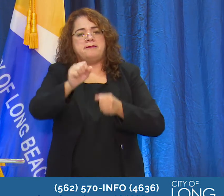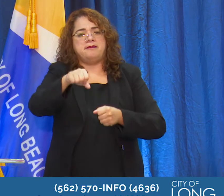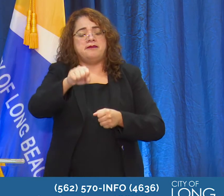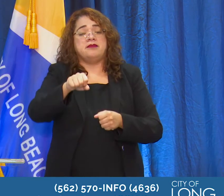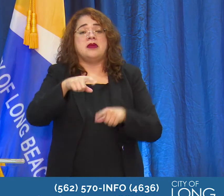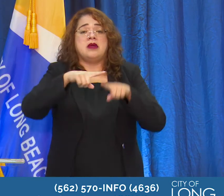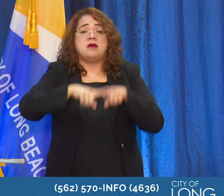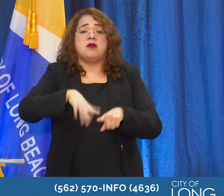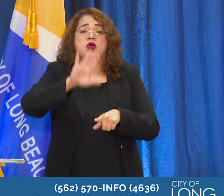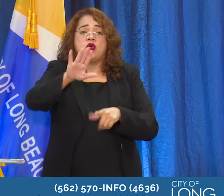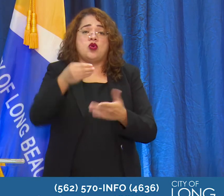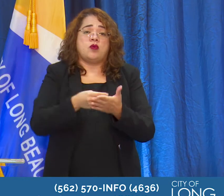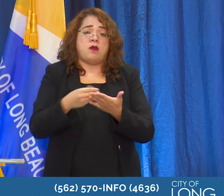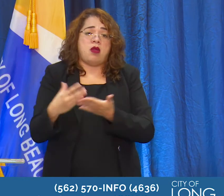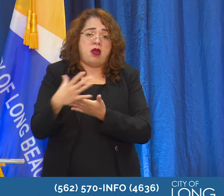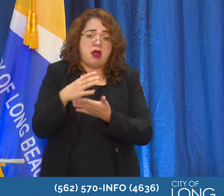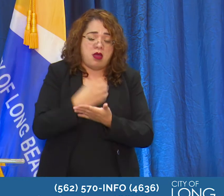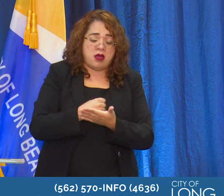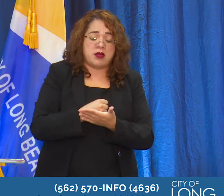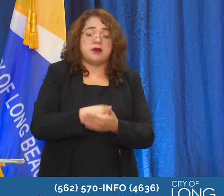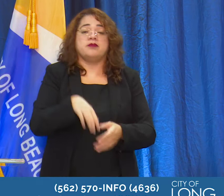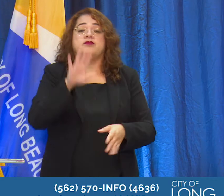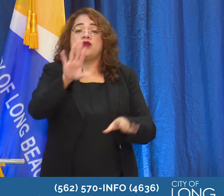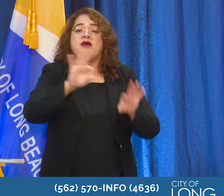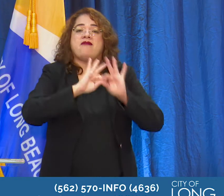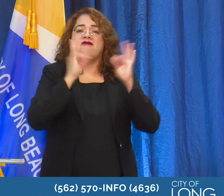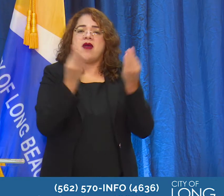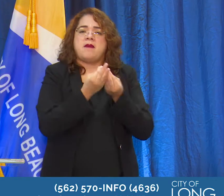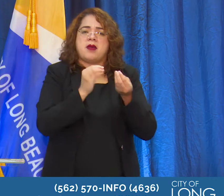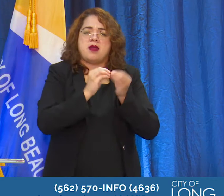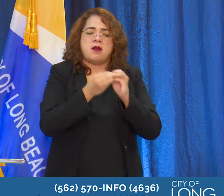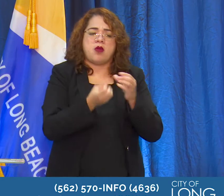and your family size, you may be eligible for either no-cost